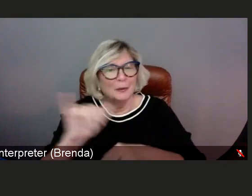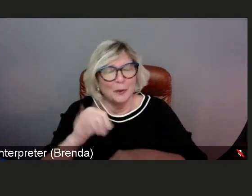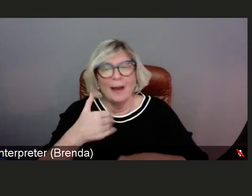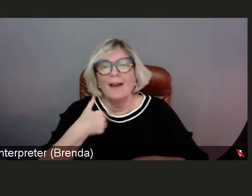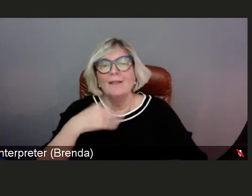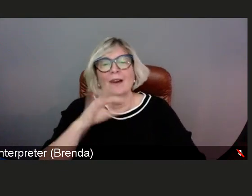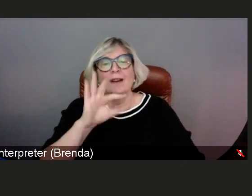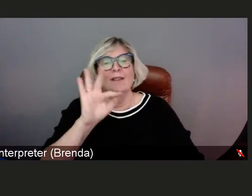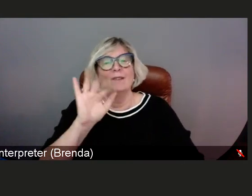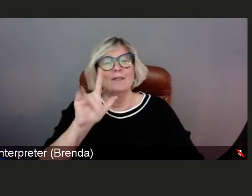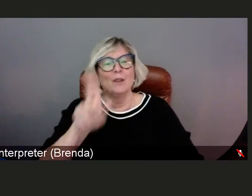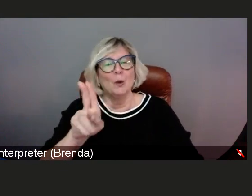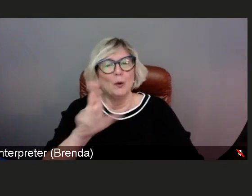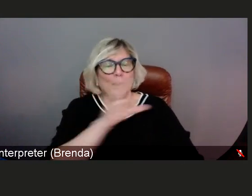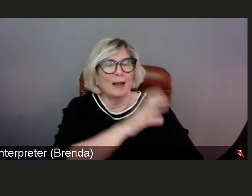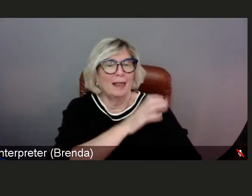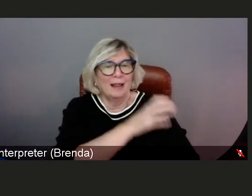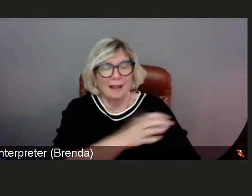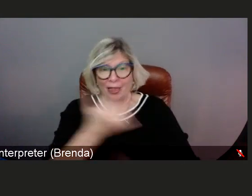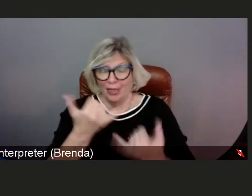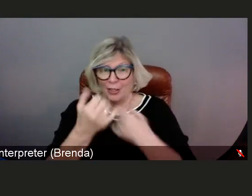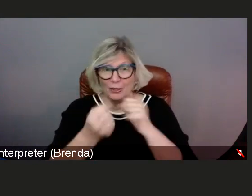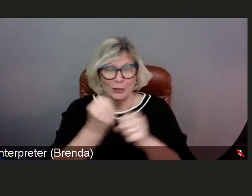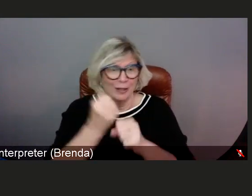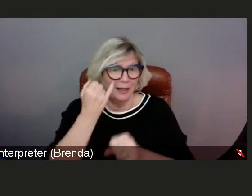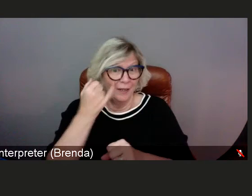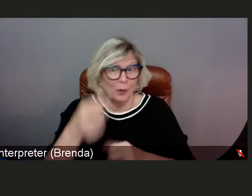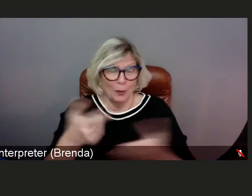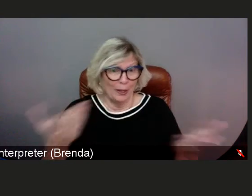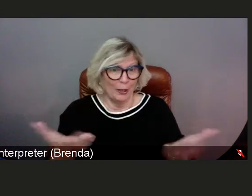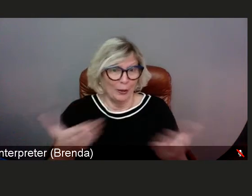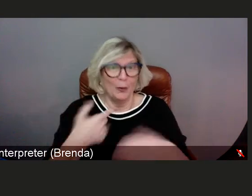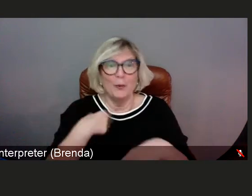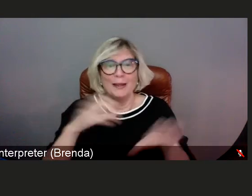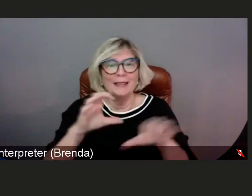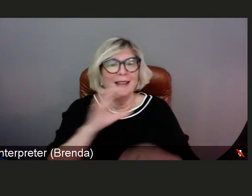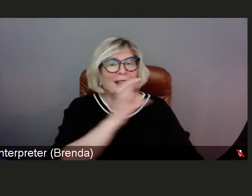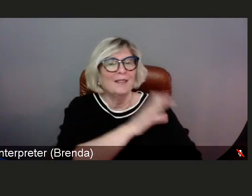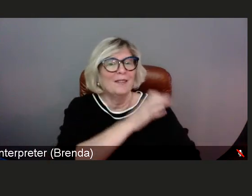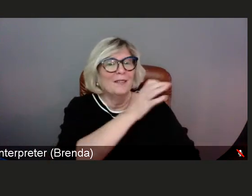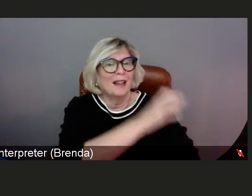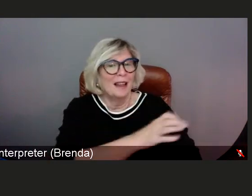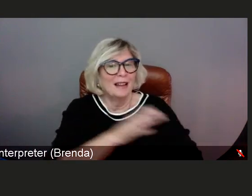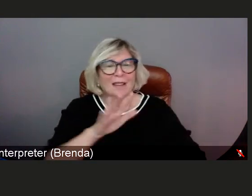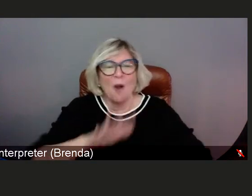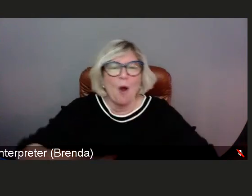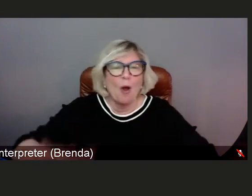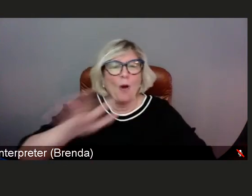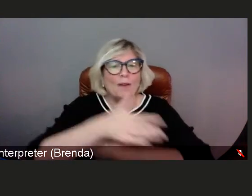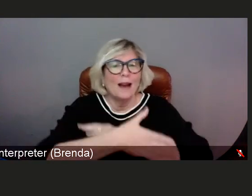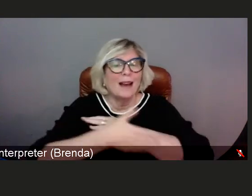This year if any of you were around, we did flu clinics throughout the County as drive-through events.